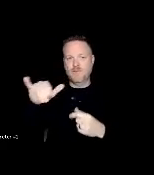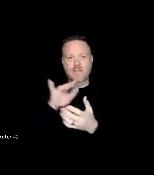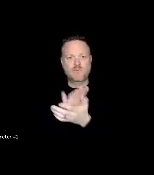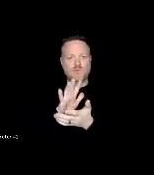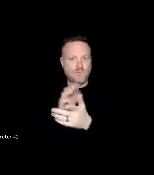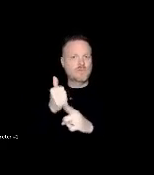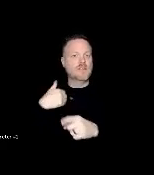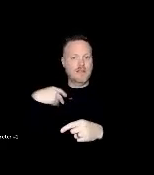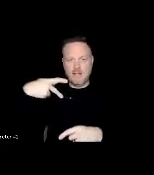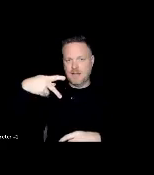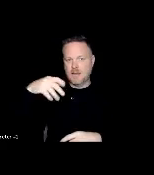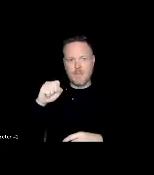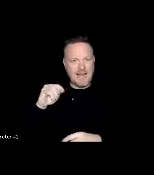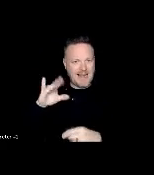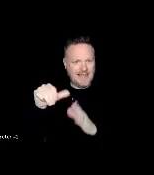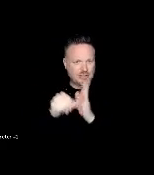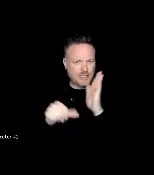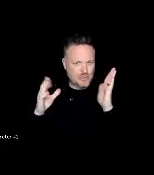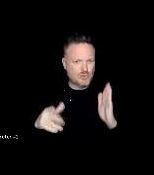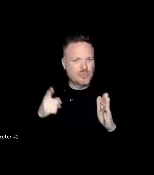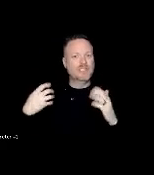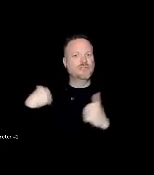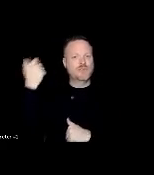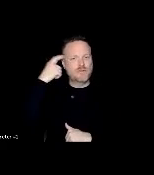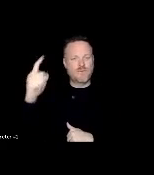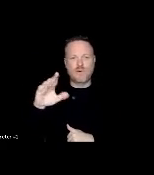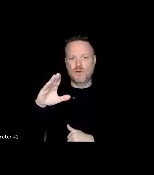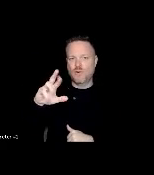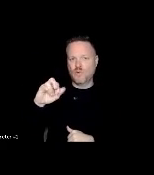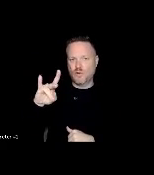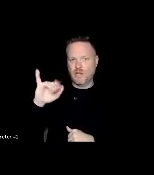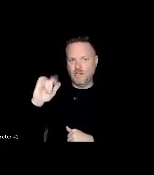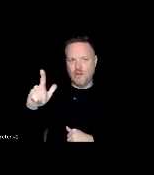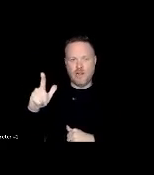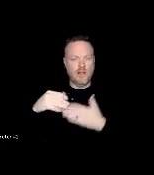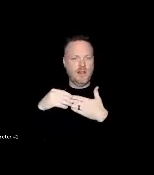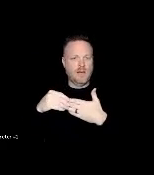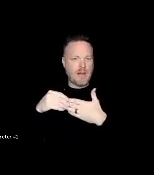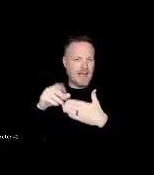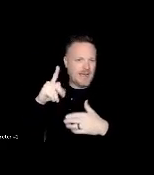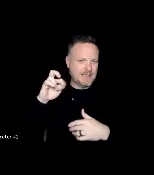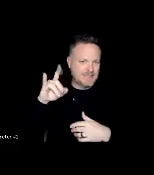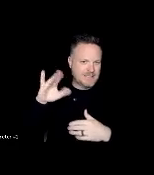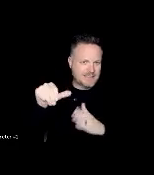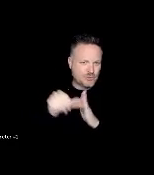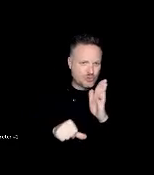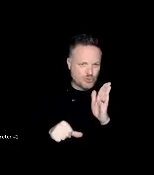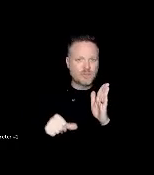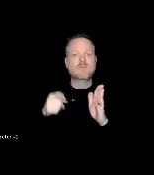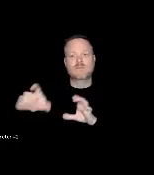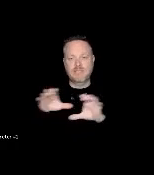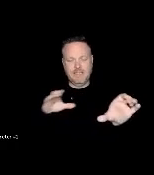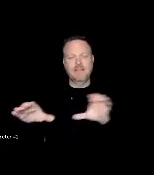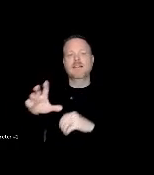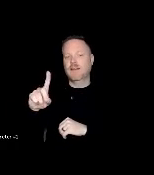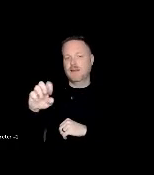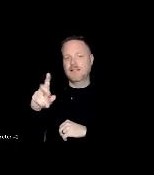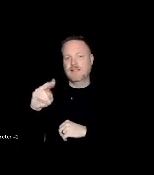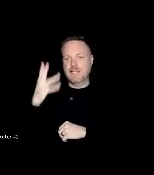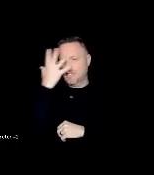surgeon. He is the chair of cranioplastic surgery. He did Declan's facial surgery.